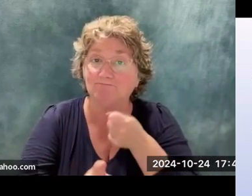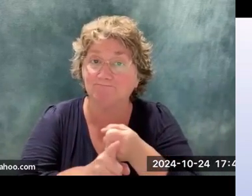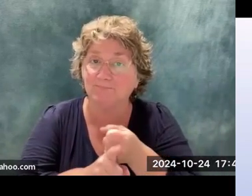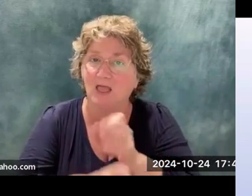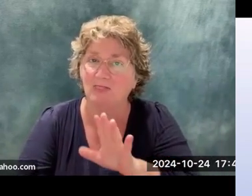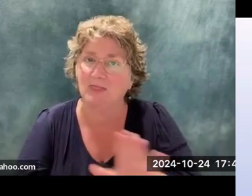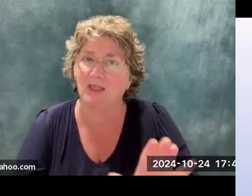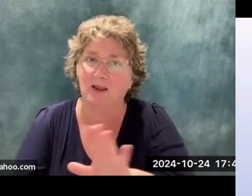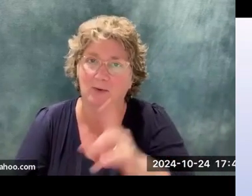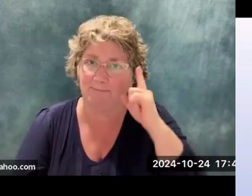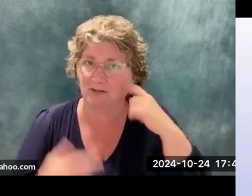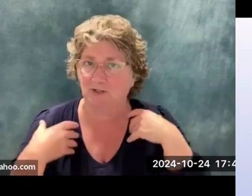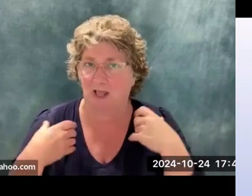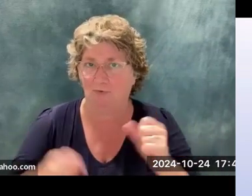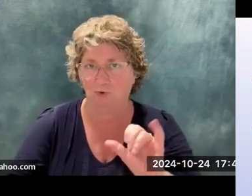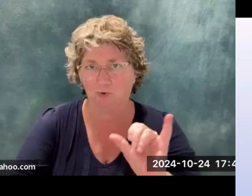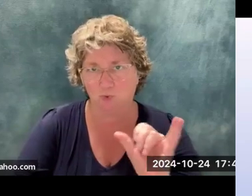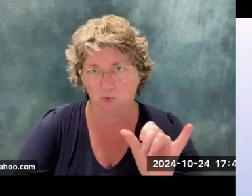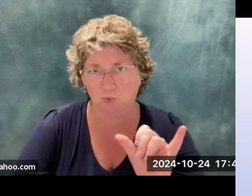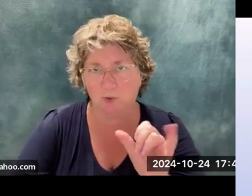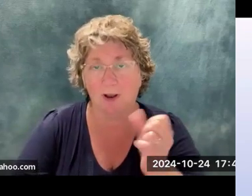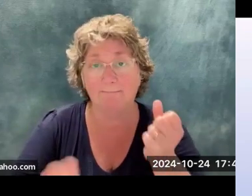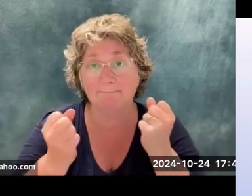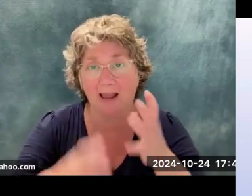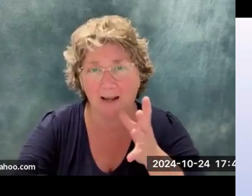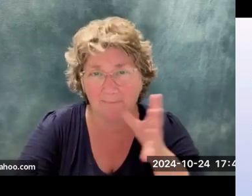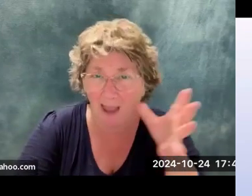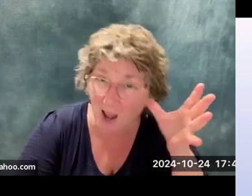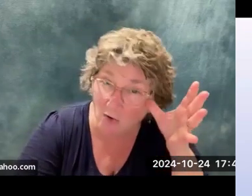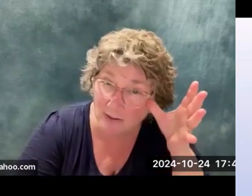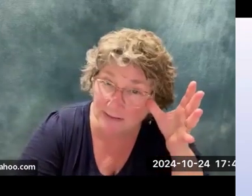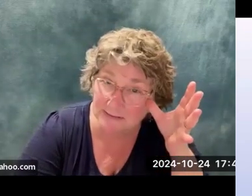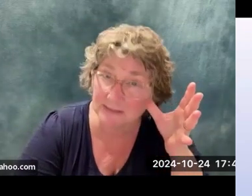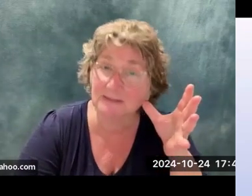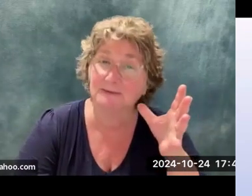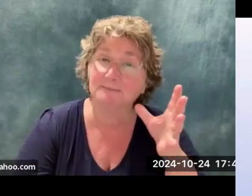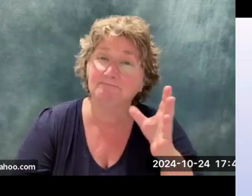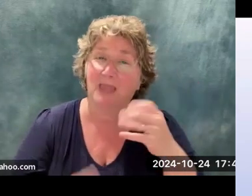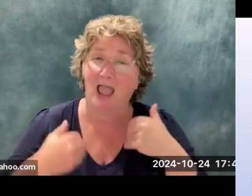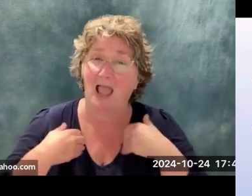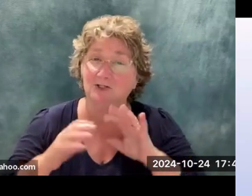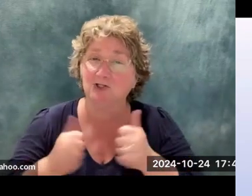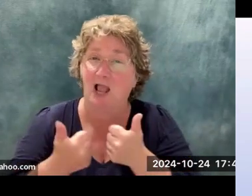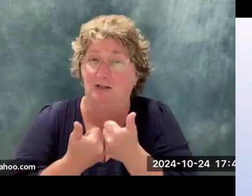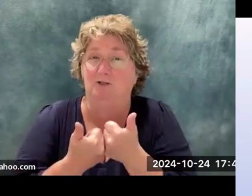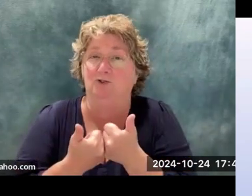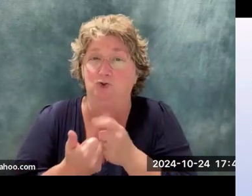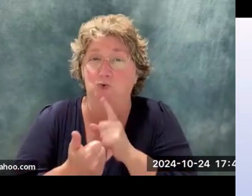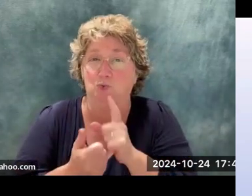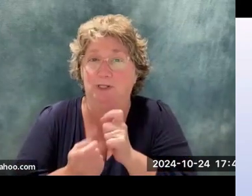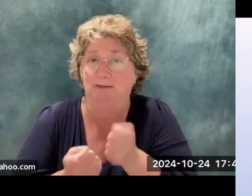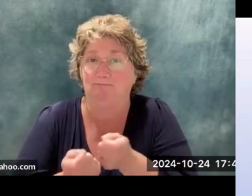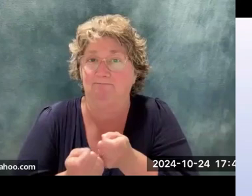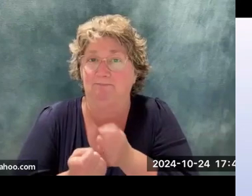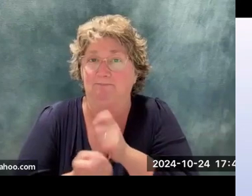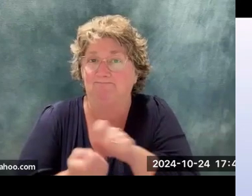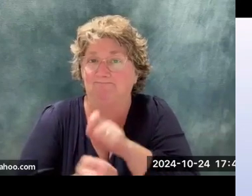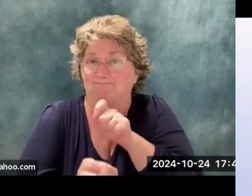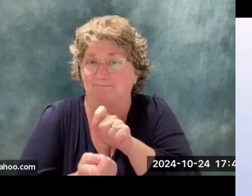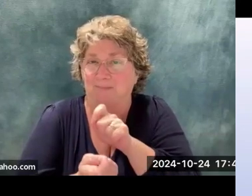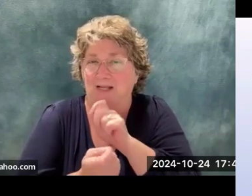of parents also experienced challenges adapting to virtual learning environments